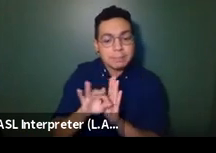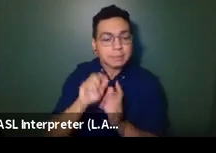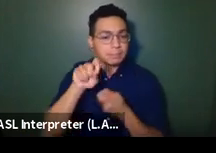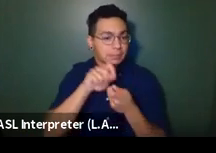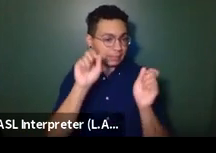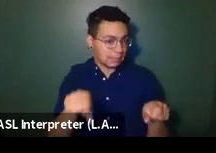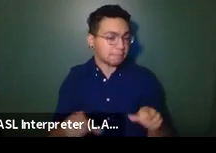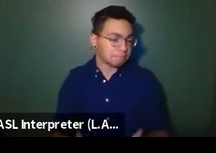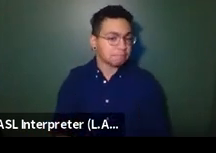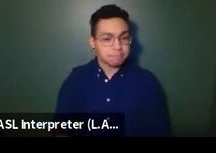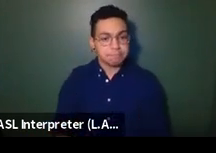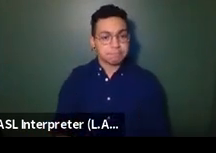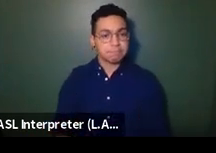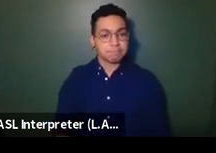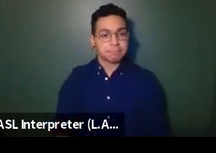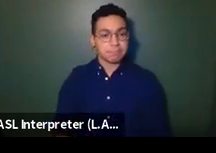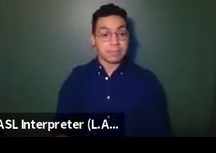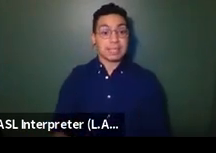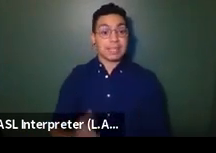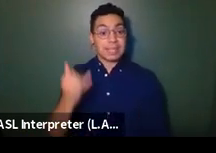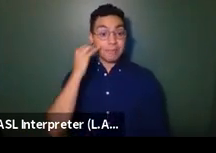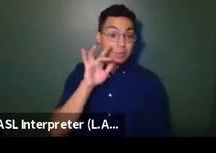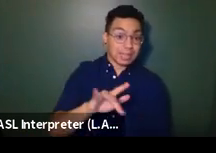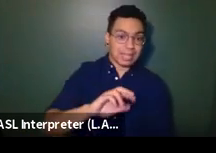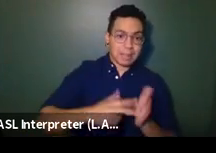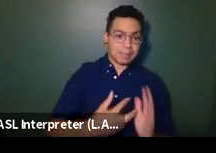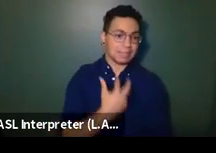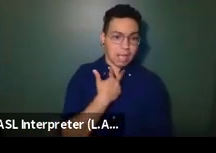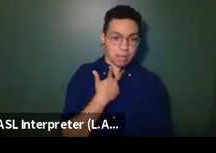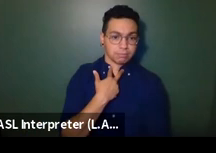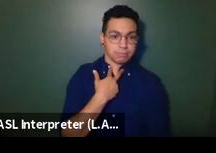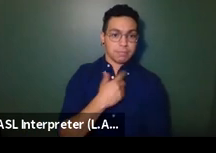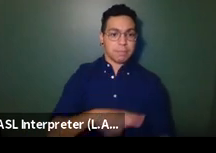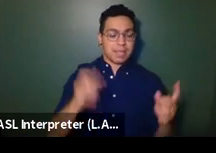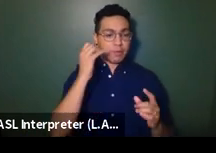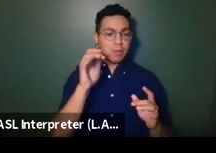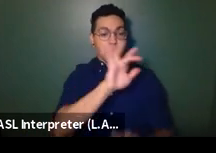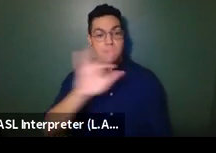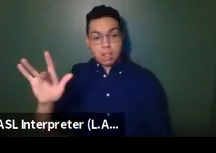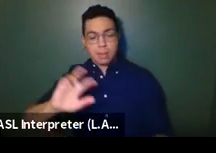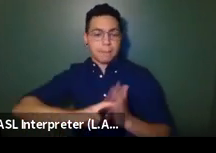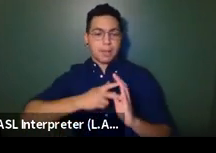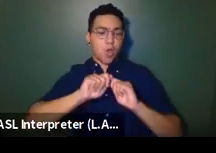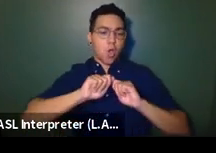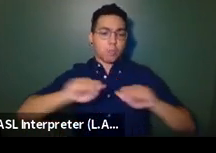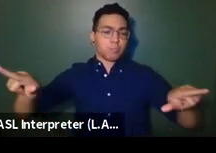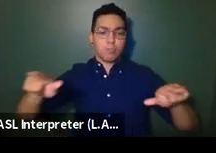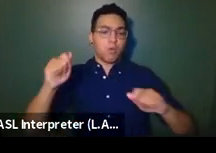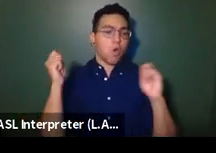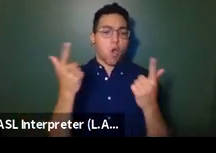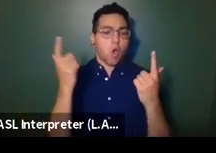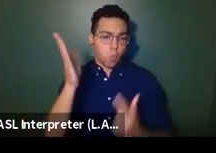ESD 189 - Amy Colburn: So once you click on that you can't, um, click it, but if you just leave it blank, it will go to everyone. The next option is the lock.